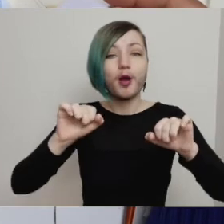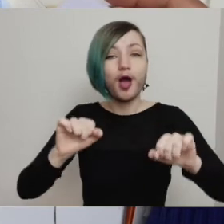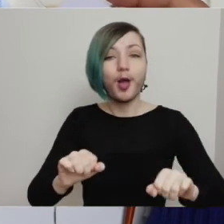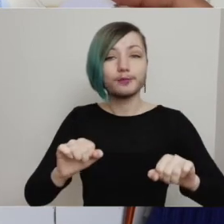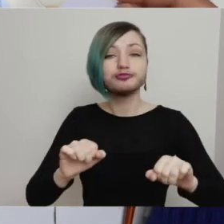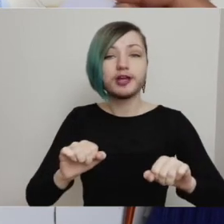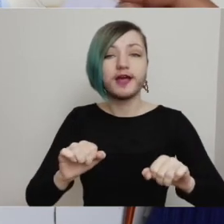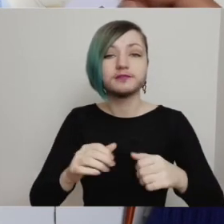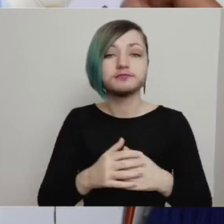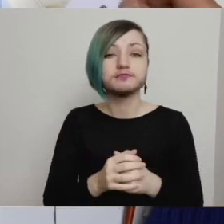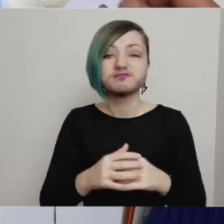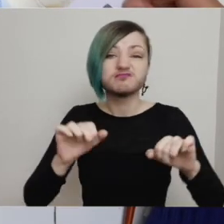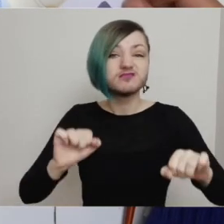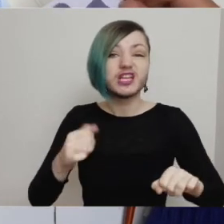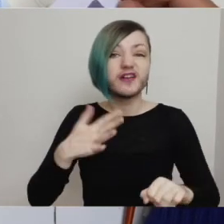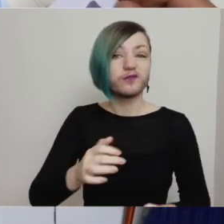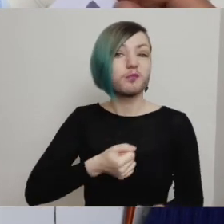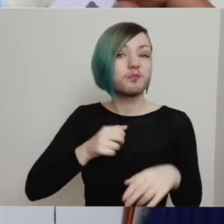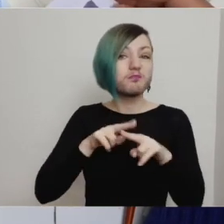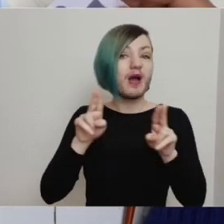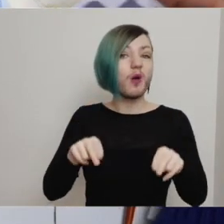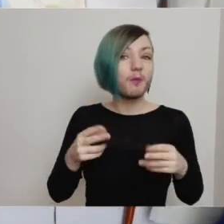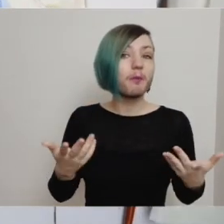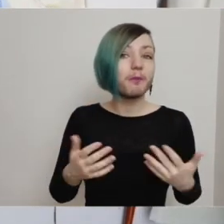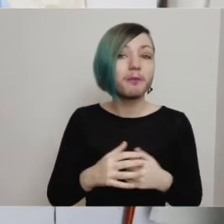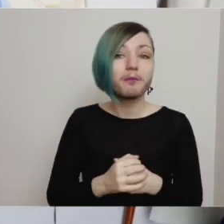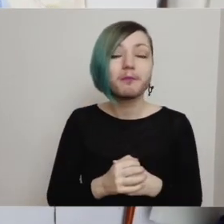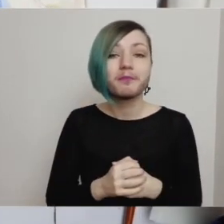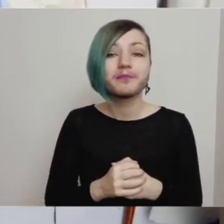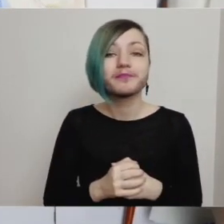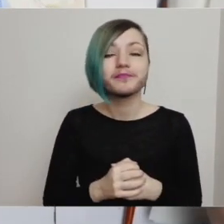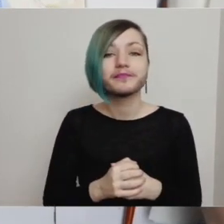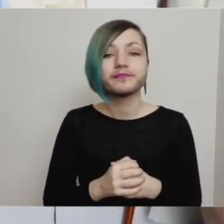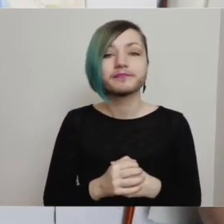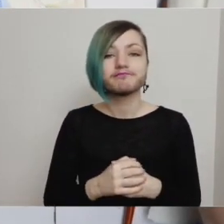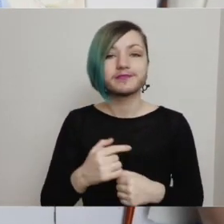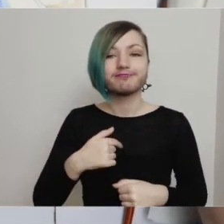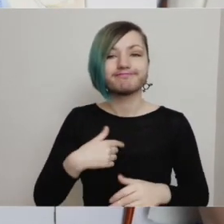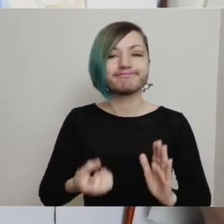and they're just armchairs from my home and I was going to add those to my mount